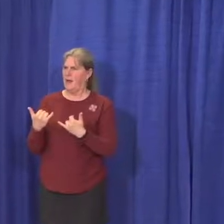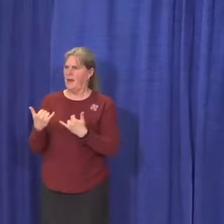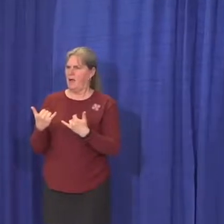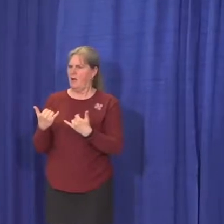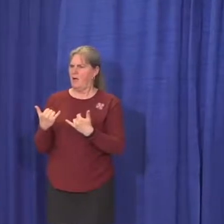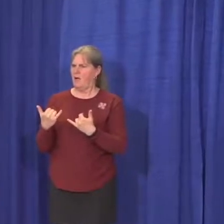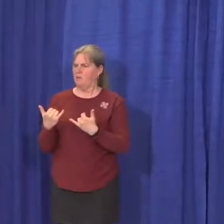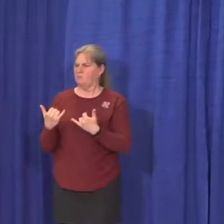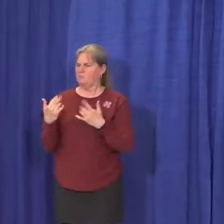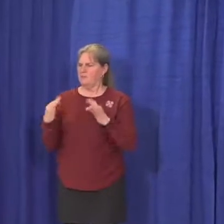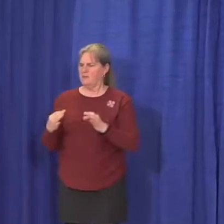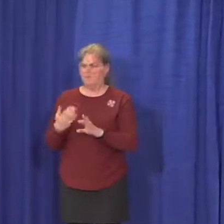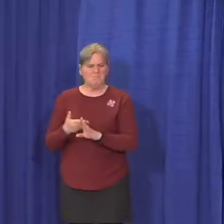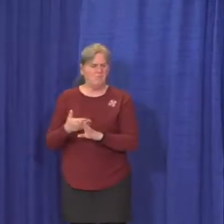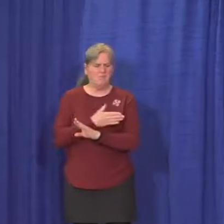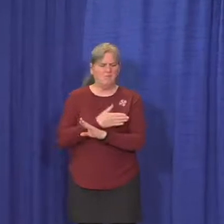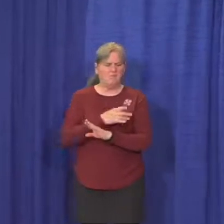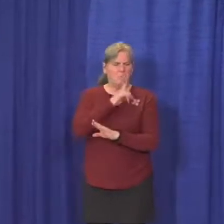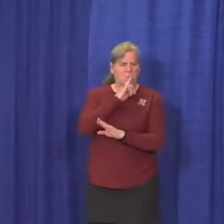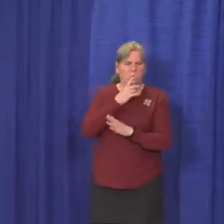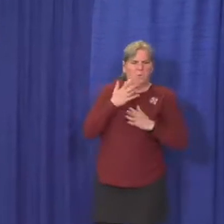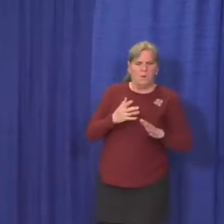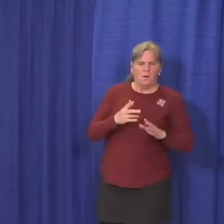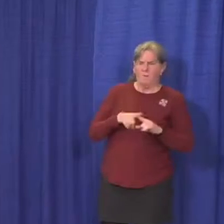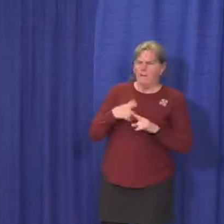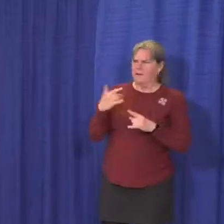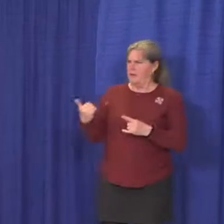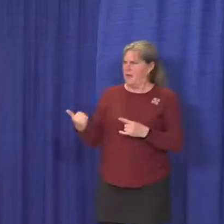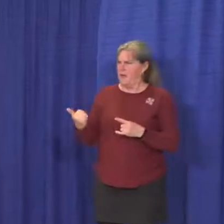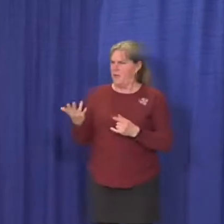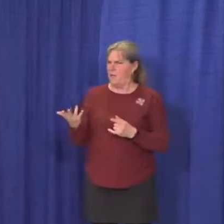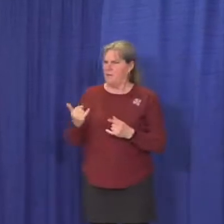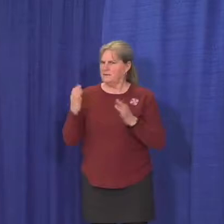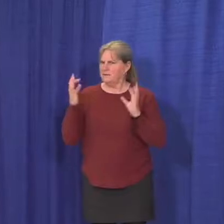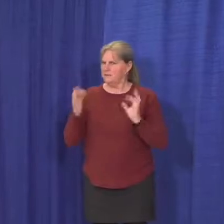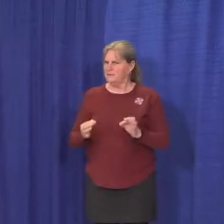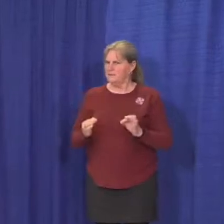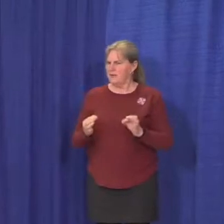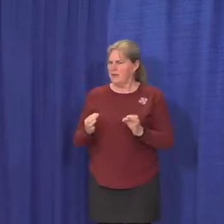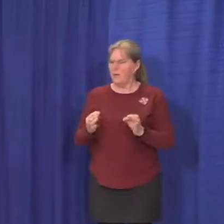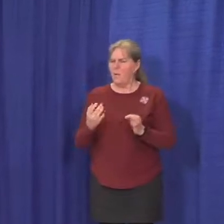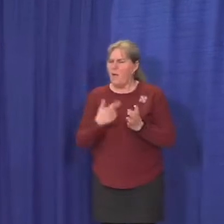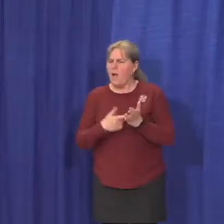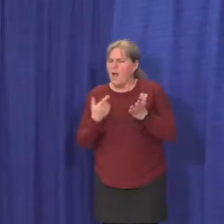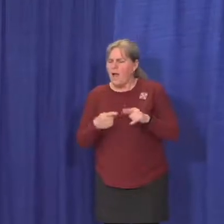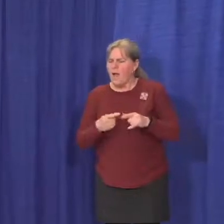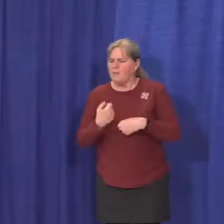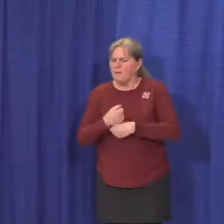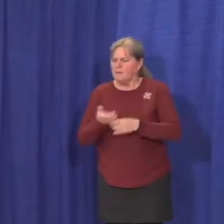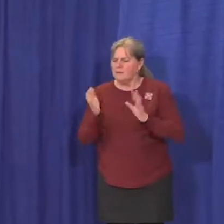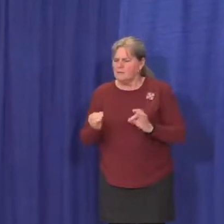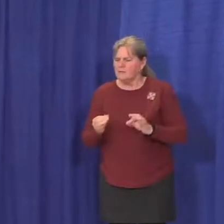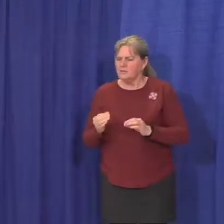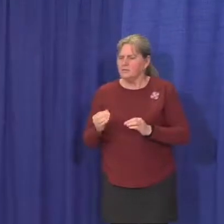rates? There was some concern this might pick communities against